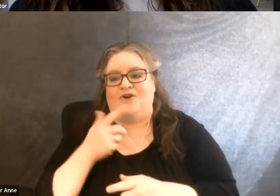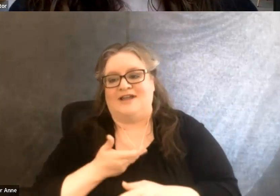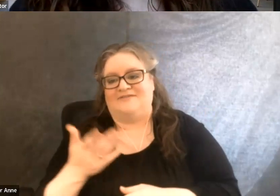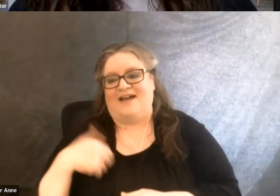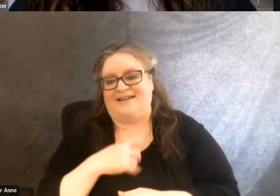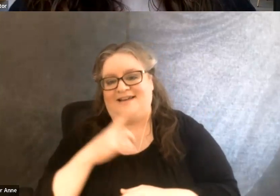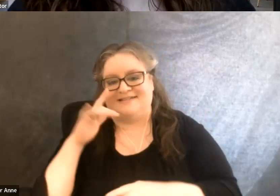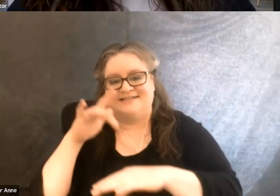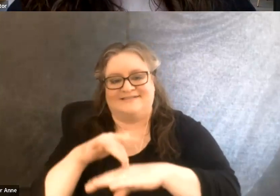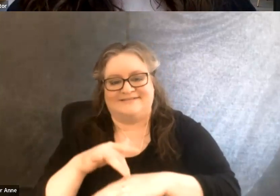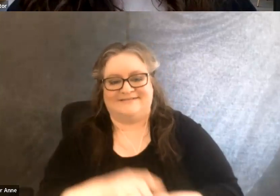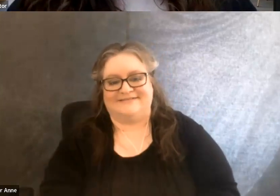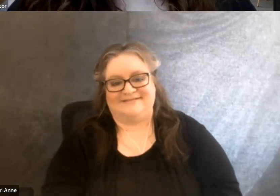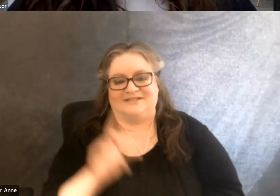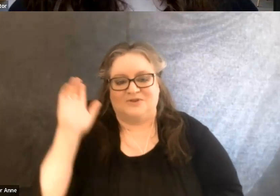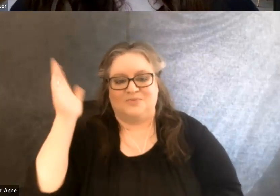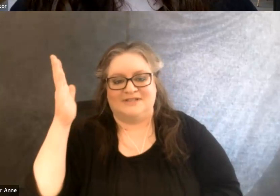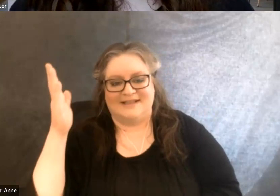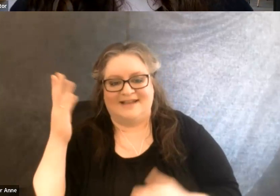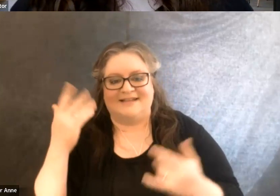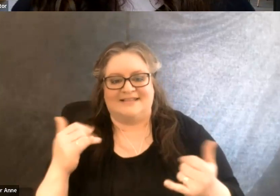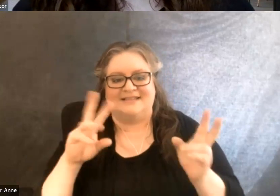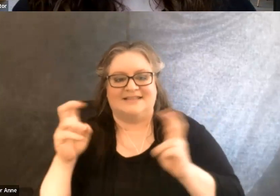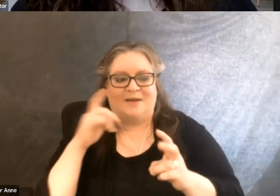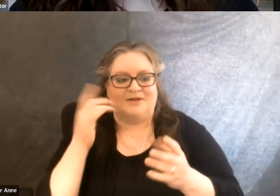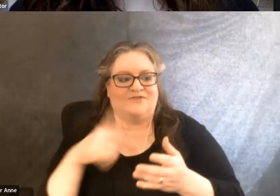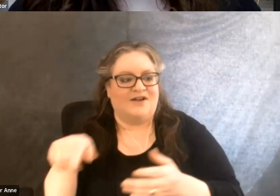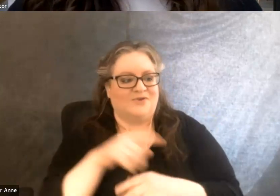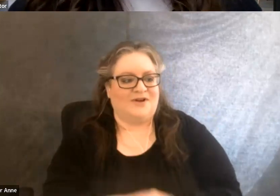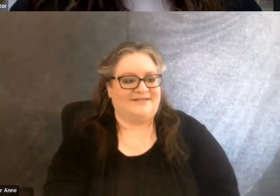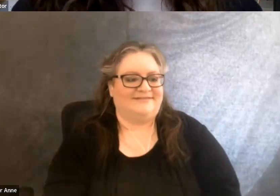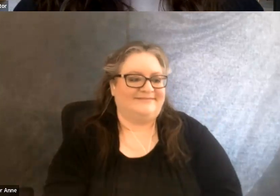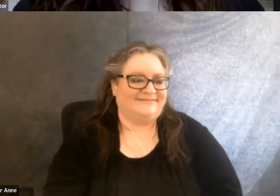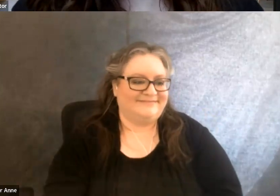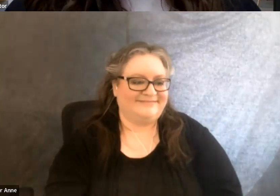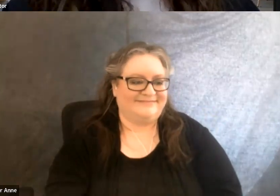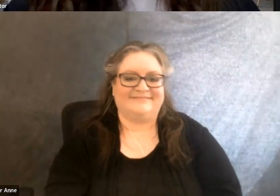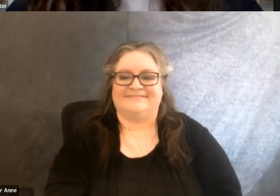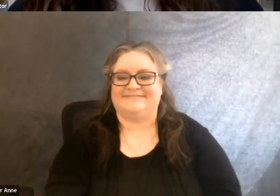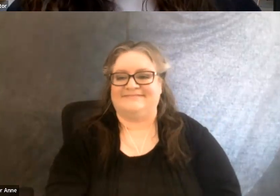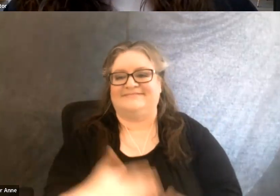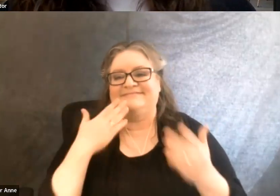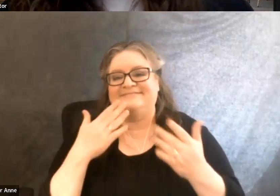over to present this topic for everyone. Ellen: Yeah, thank you so much, Gerson,